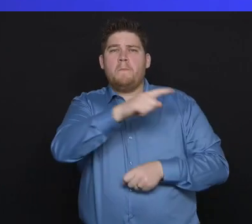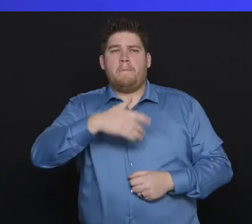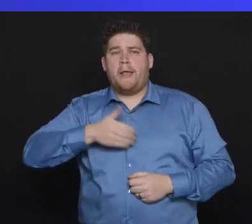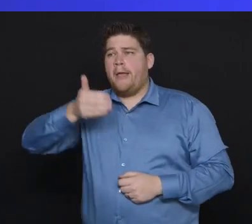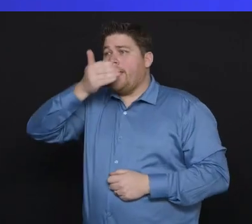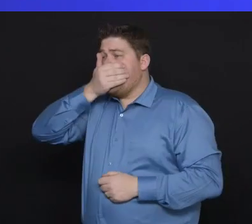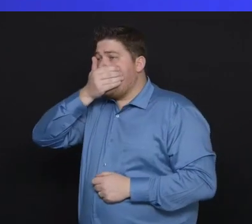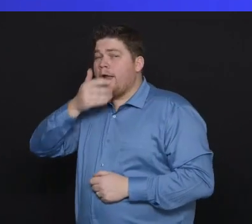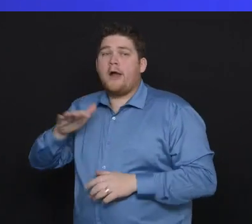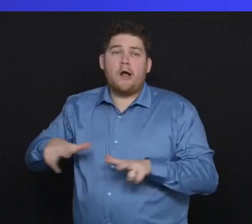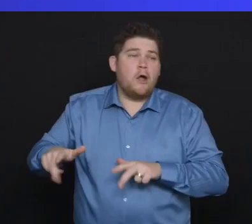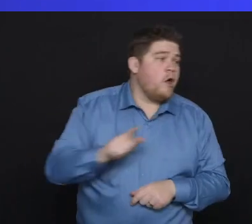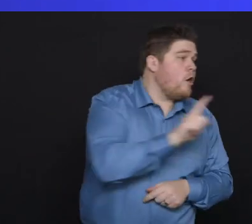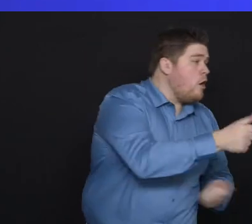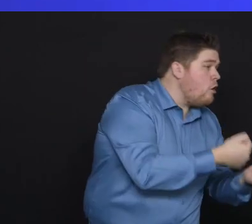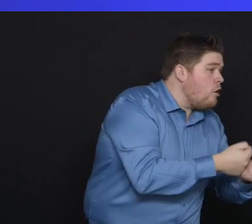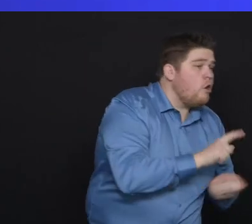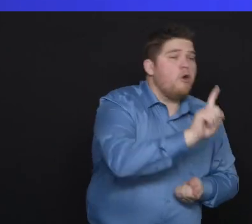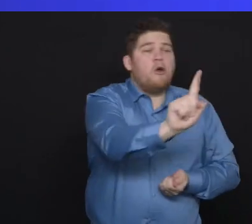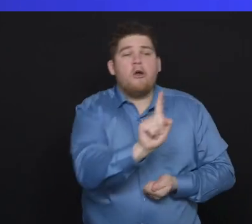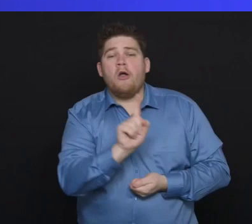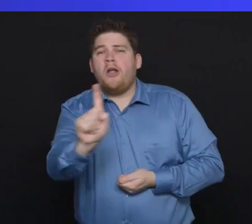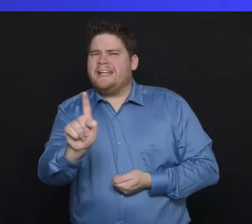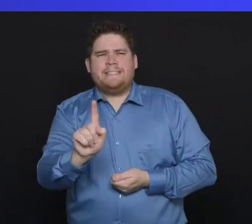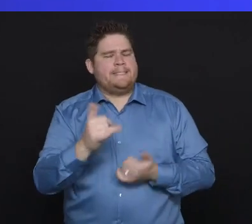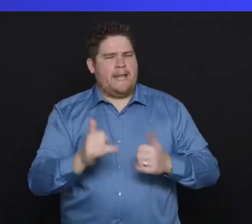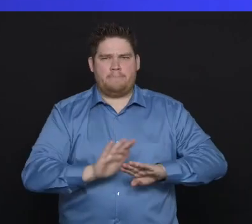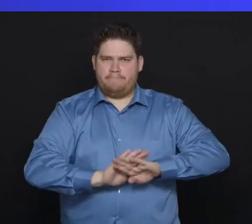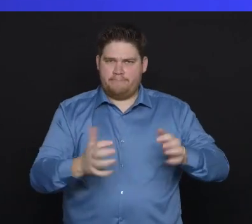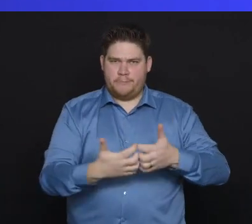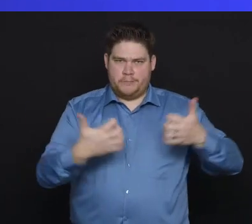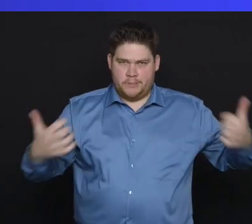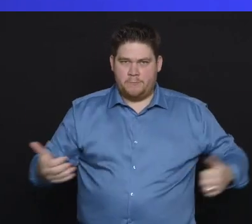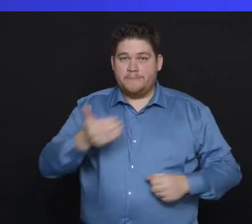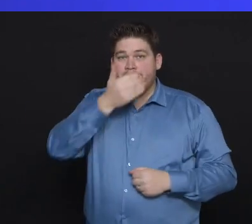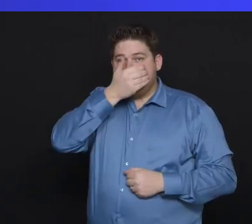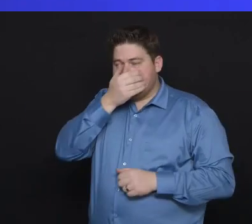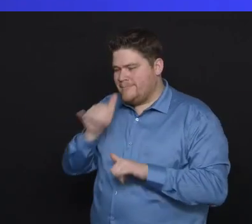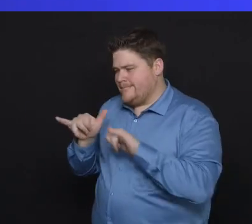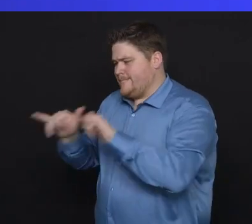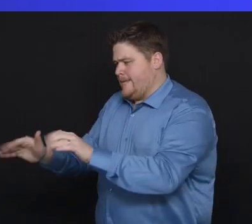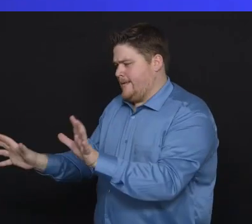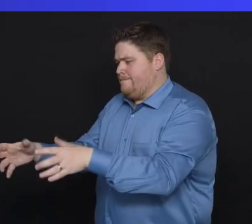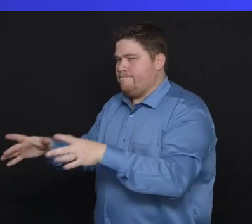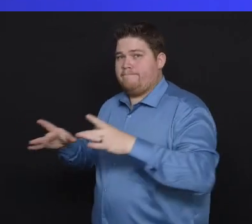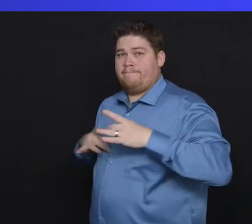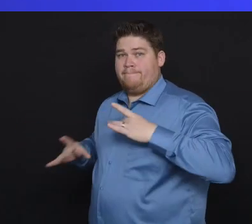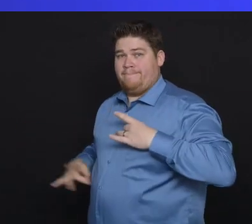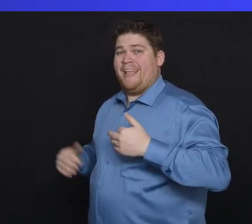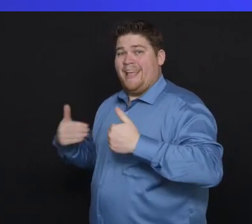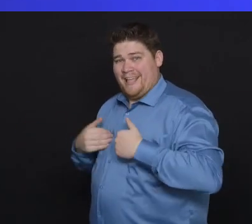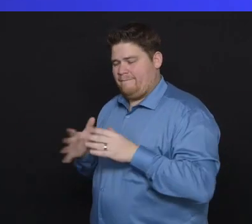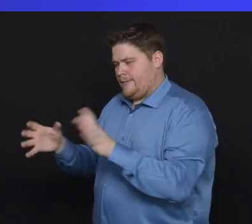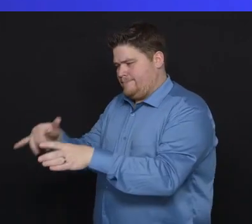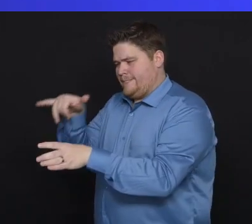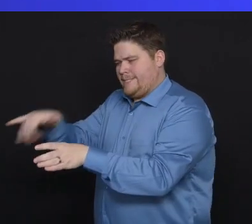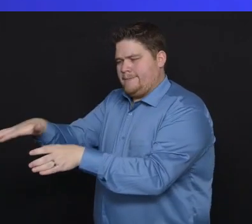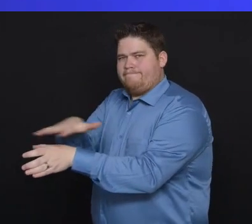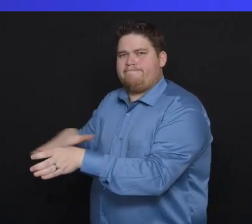together, we can care for them safely without having them put things on and take things off all the time.